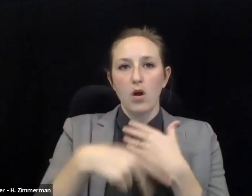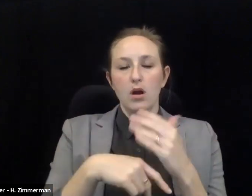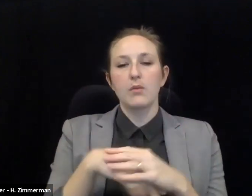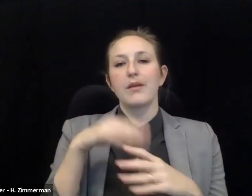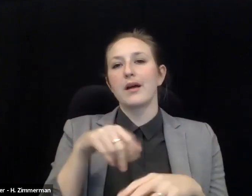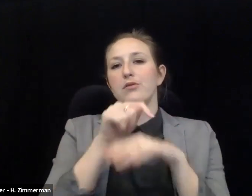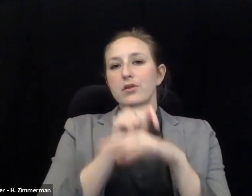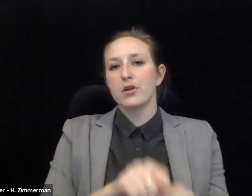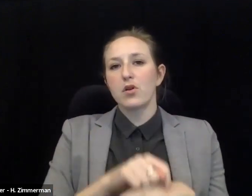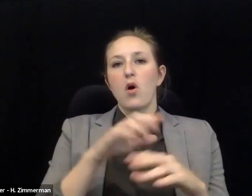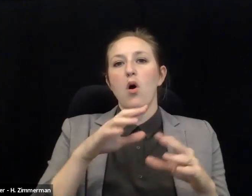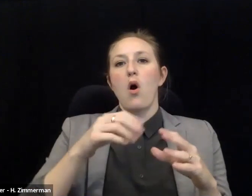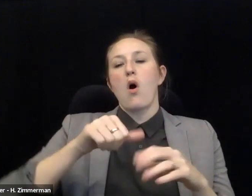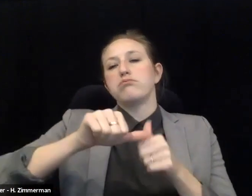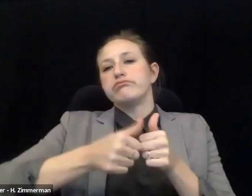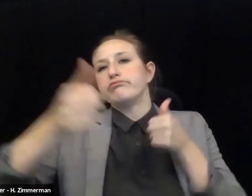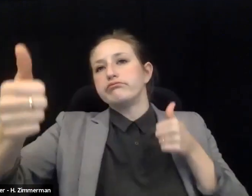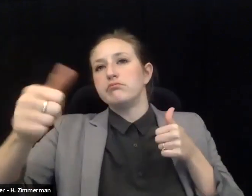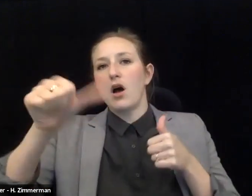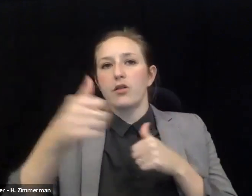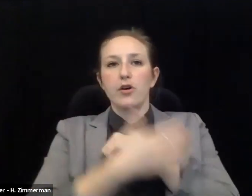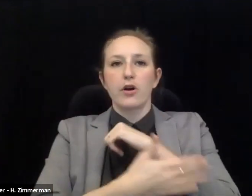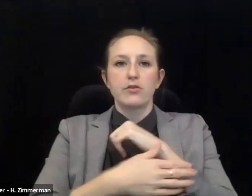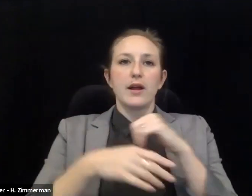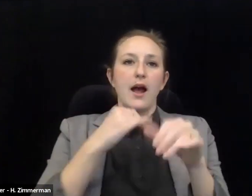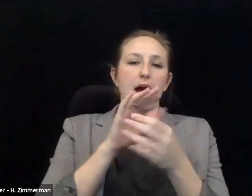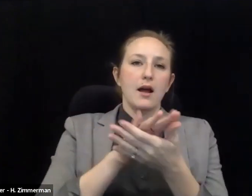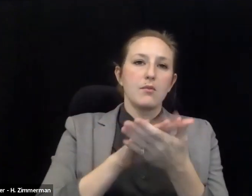academic program, but we also transition online. And